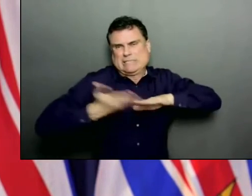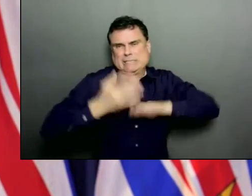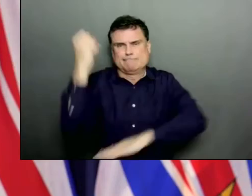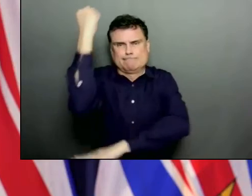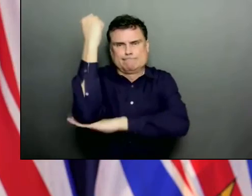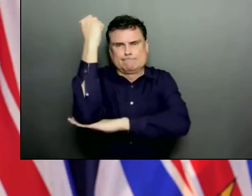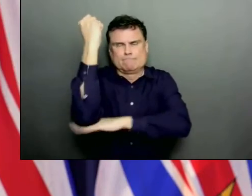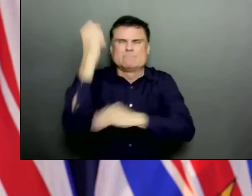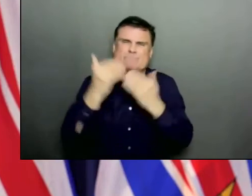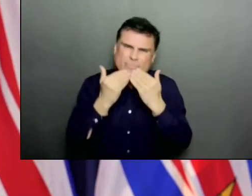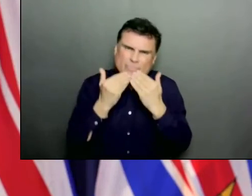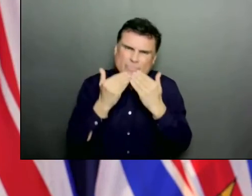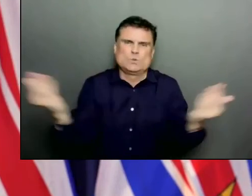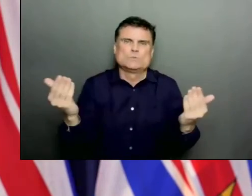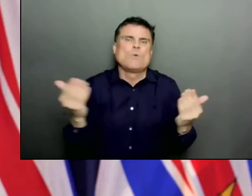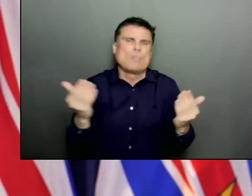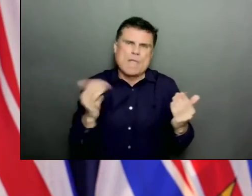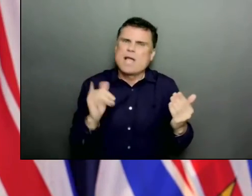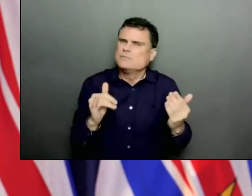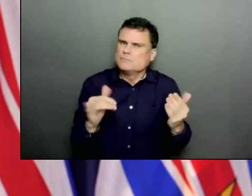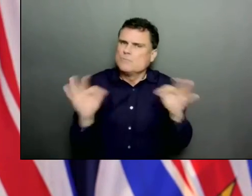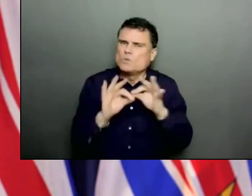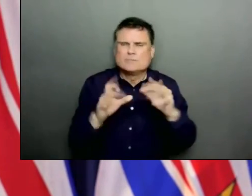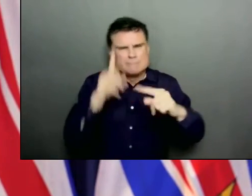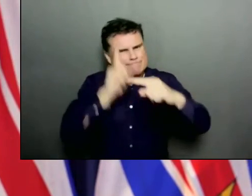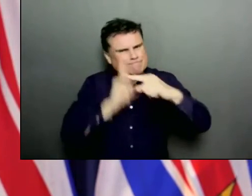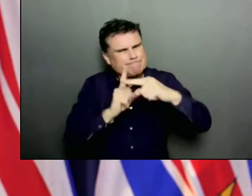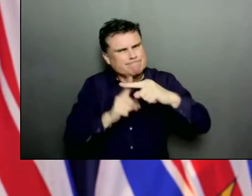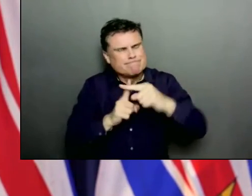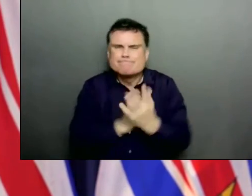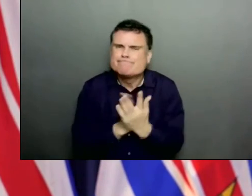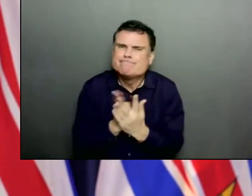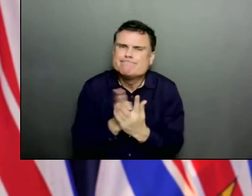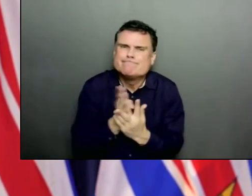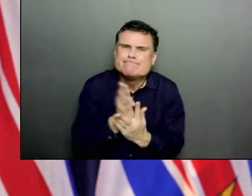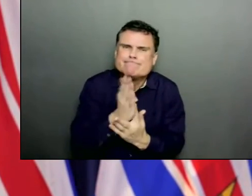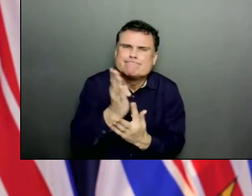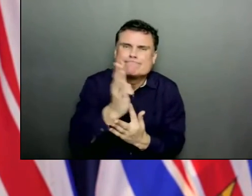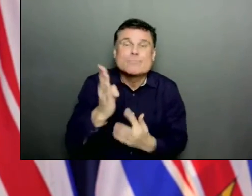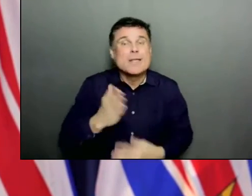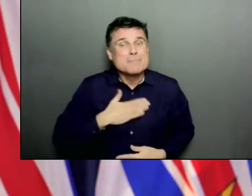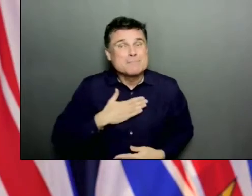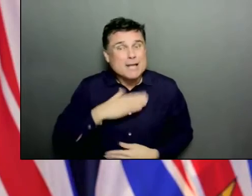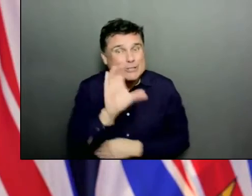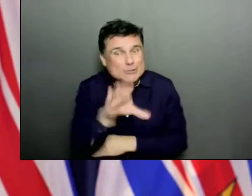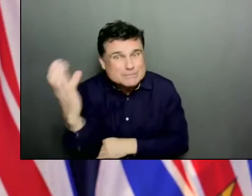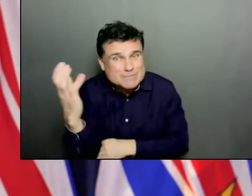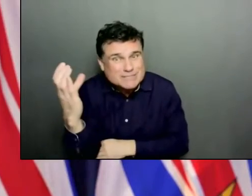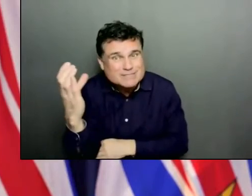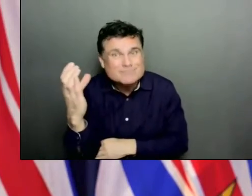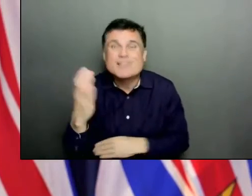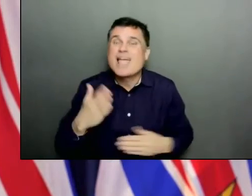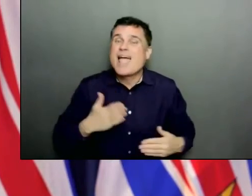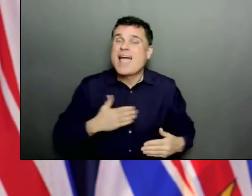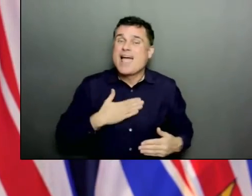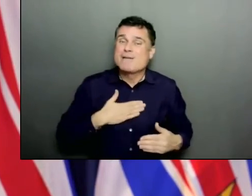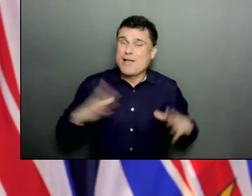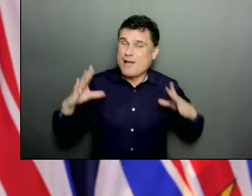friends and family who are dear to us able to gather near to us again. Merry Christmas and happy holidays to everyone.